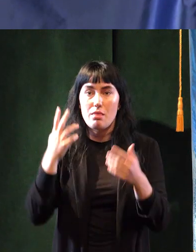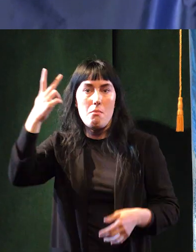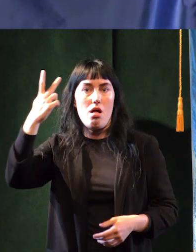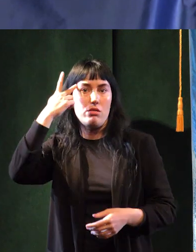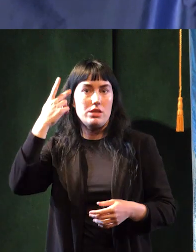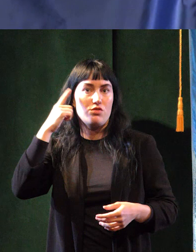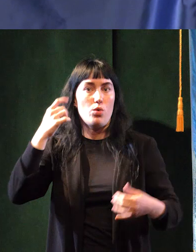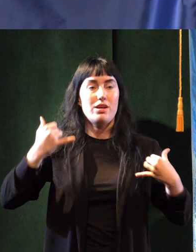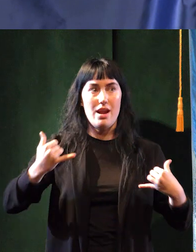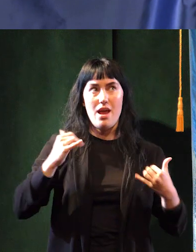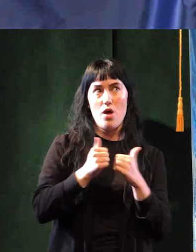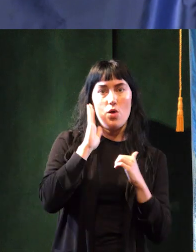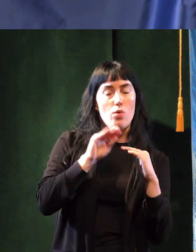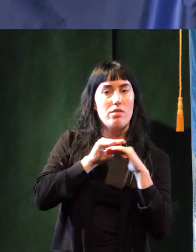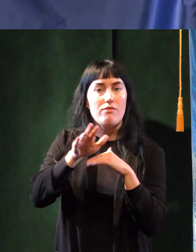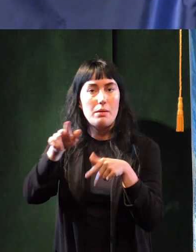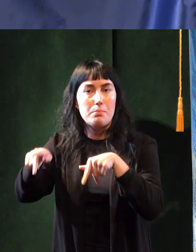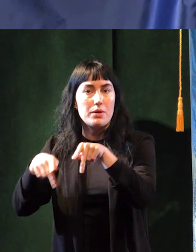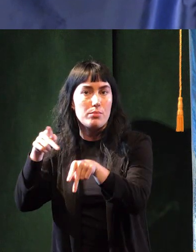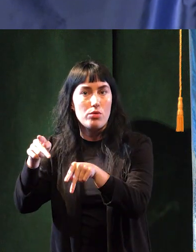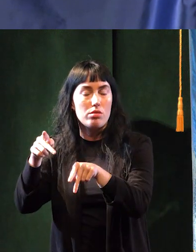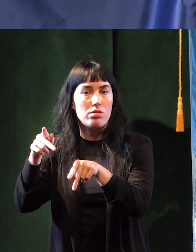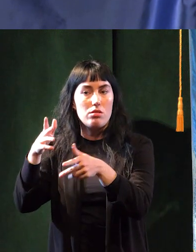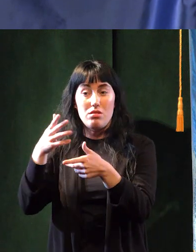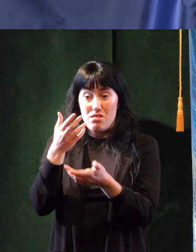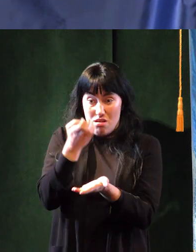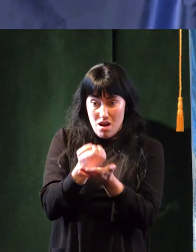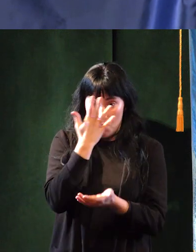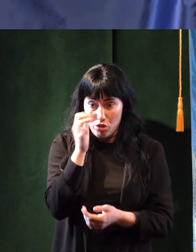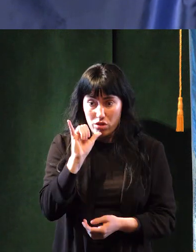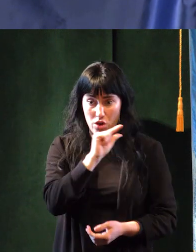politics of today will affect people around you and what the economy and